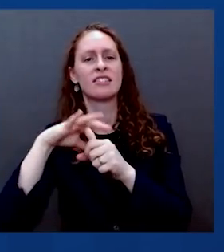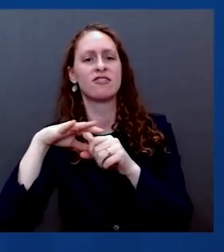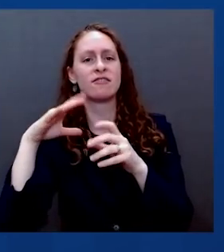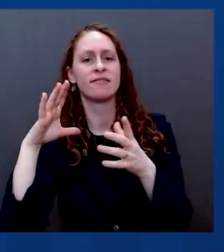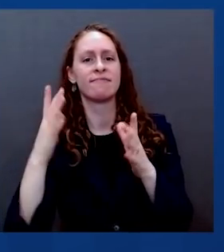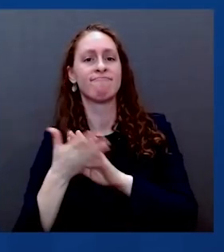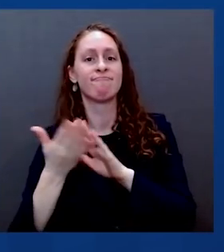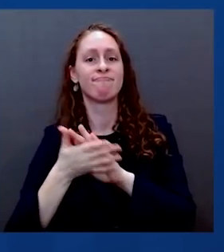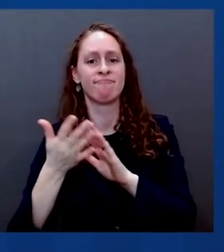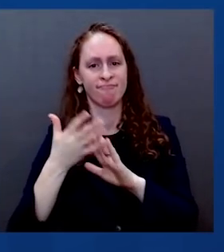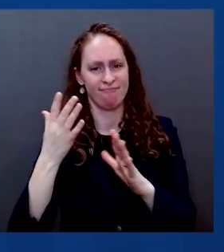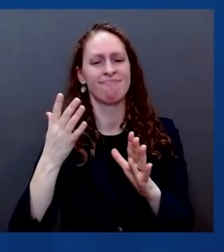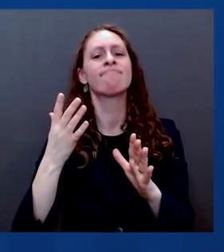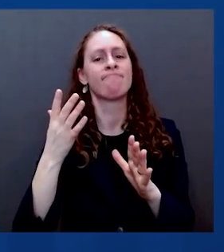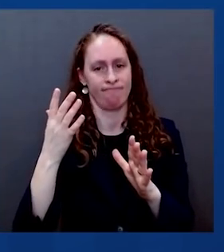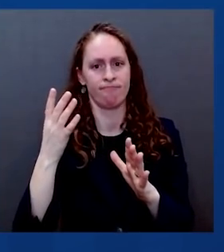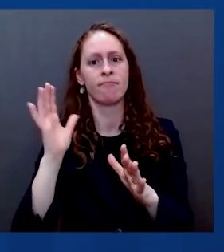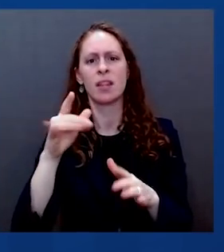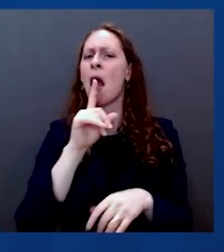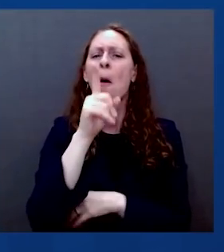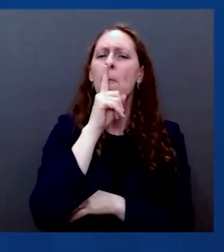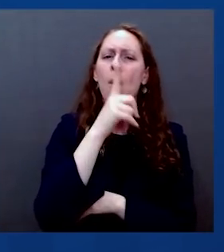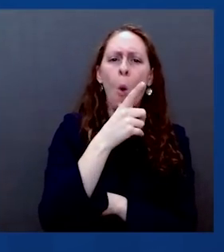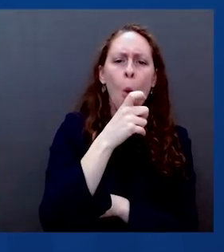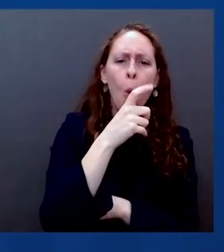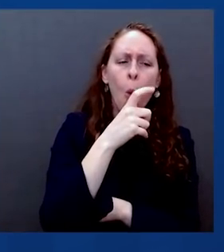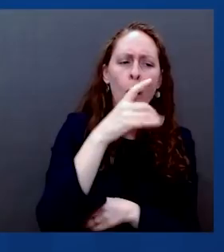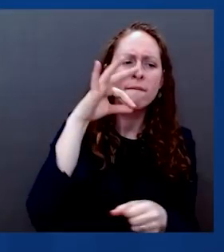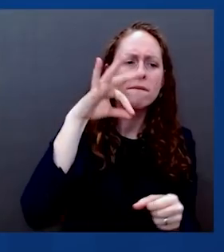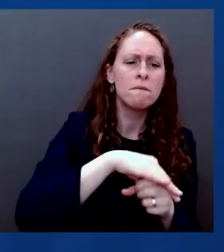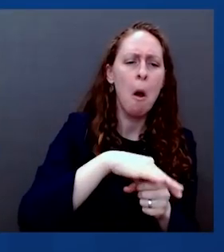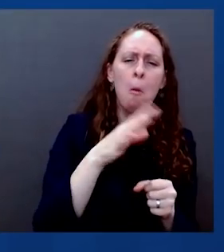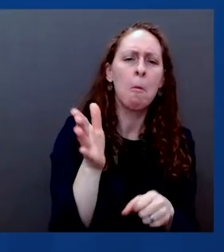and whether your vote counts at all. It's not hyperbole; this is a fact.